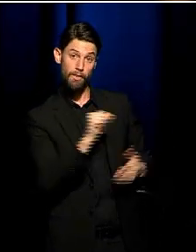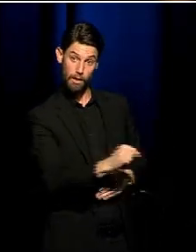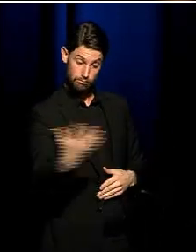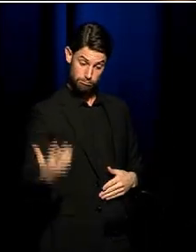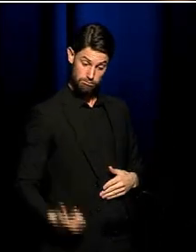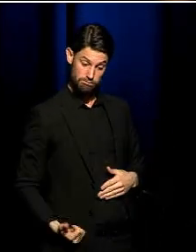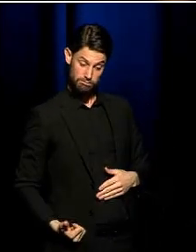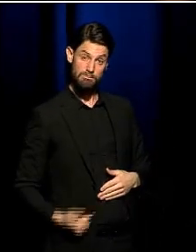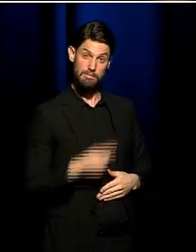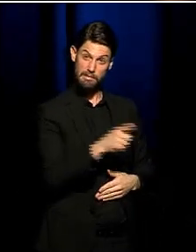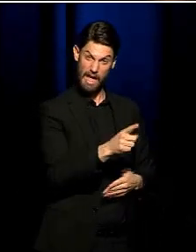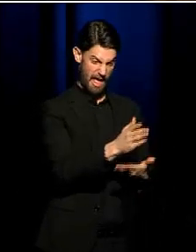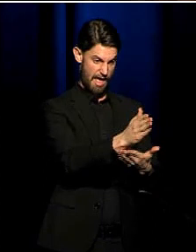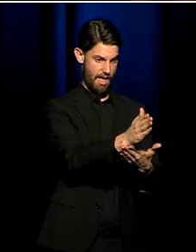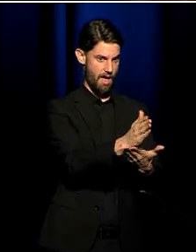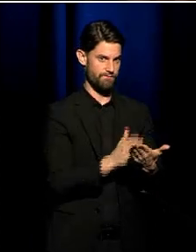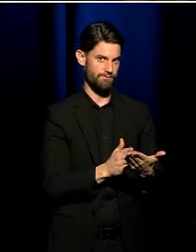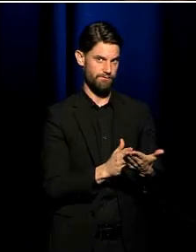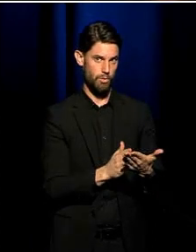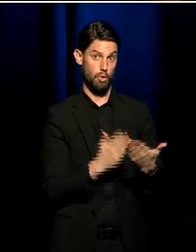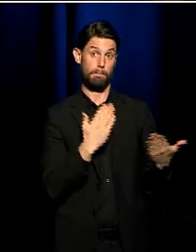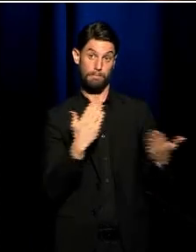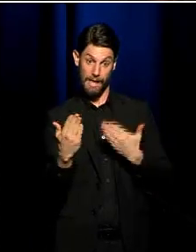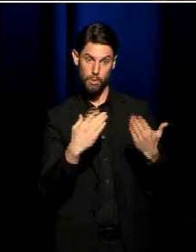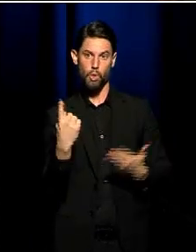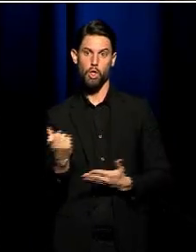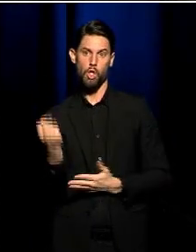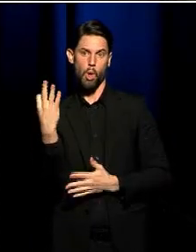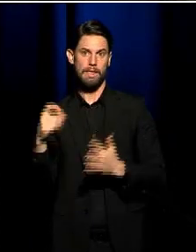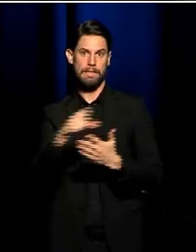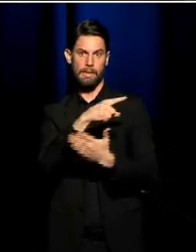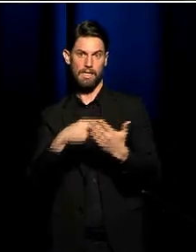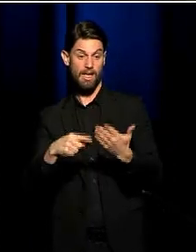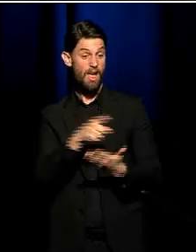less than half that of that with a person with no reported disability.